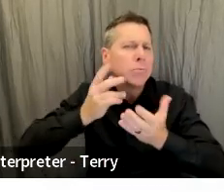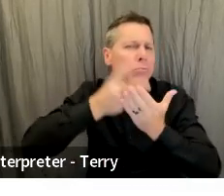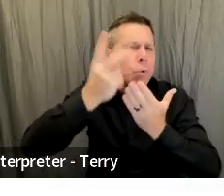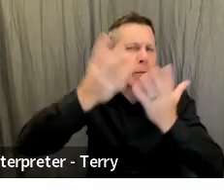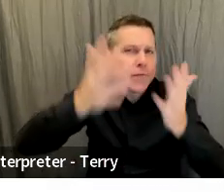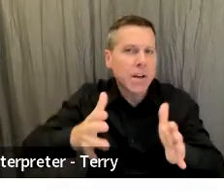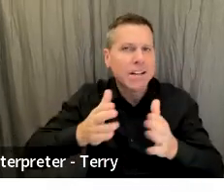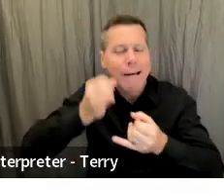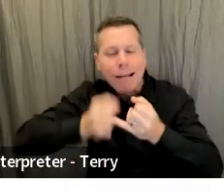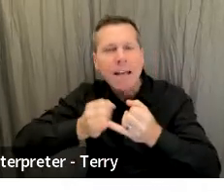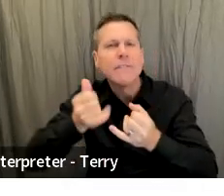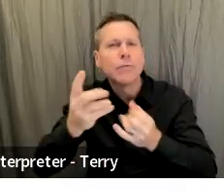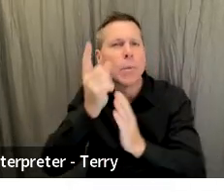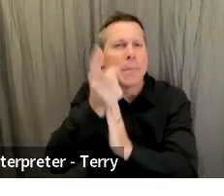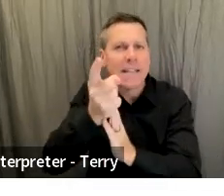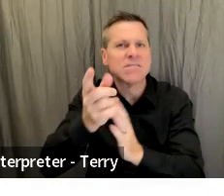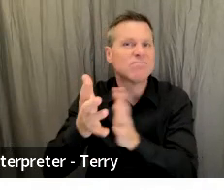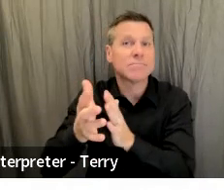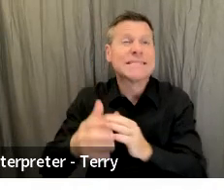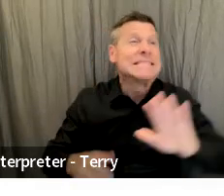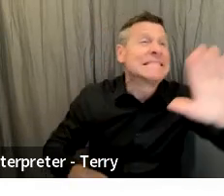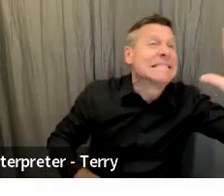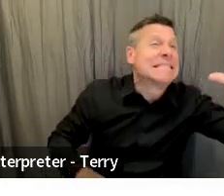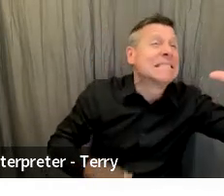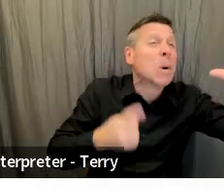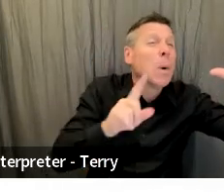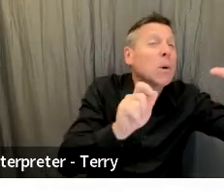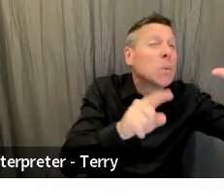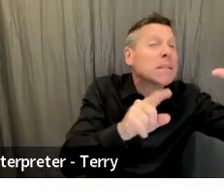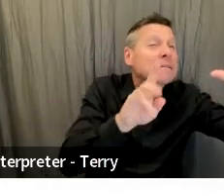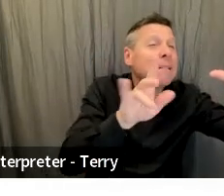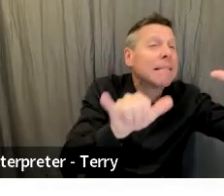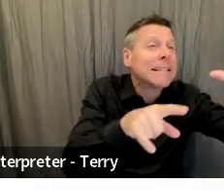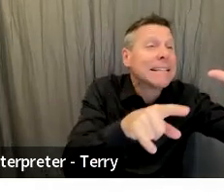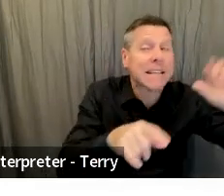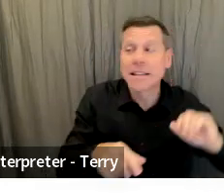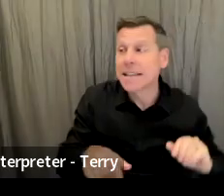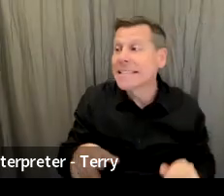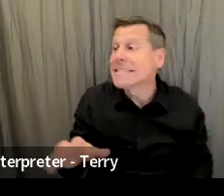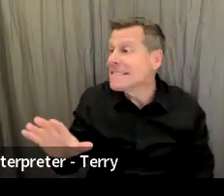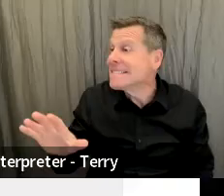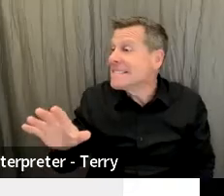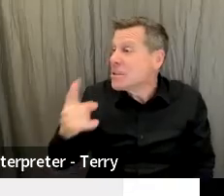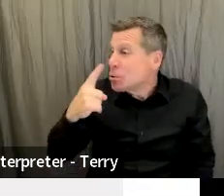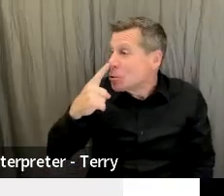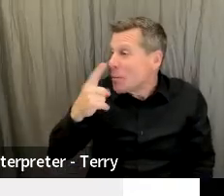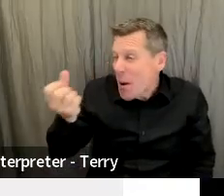Tim, I just have a question. Sally. Can you hear me? Yeah. Let's, let's wait until the end.